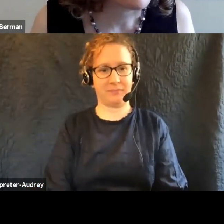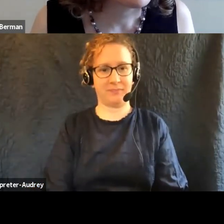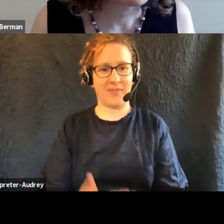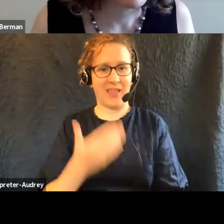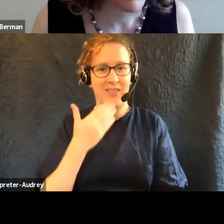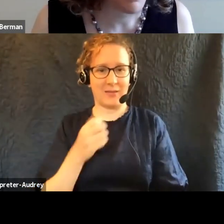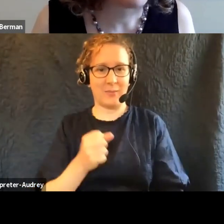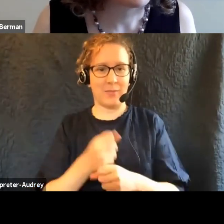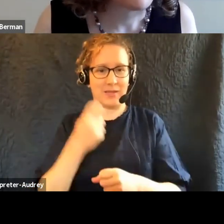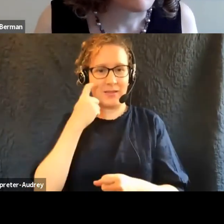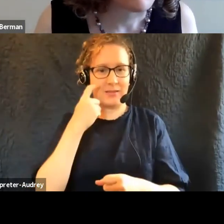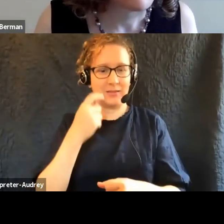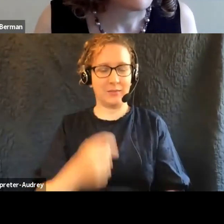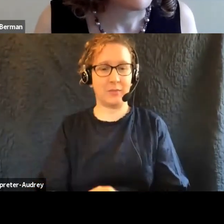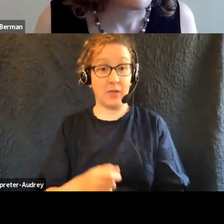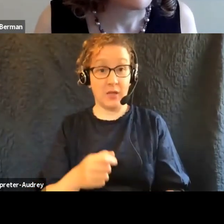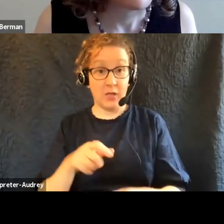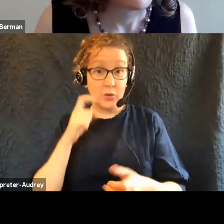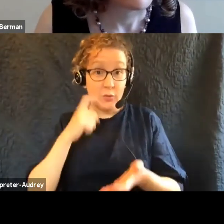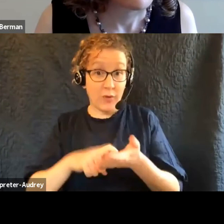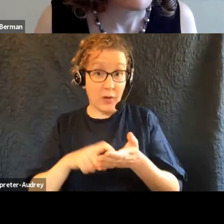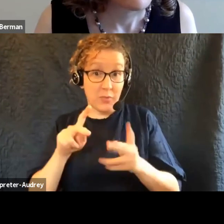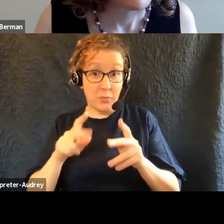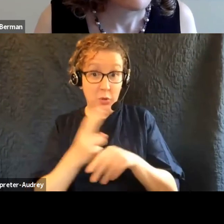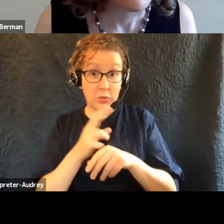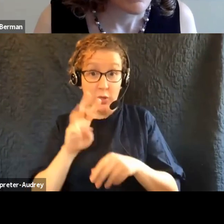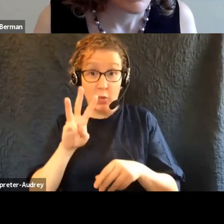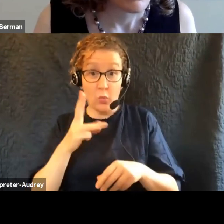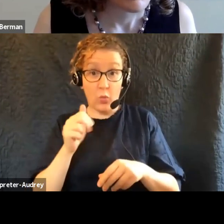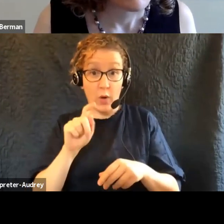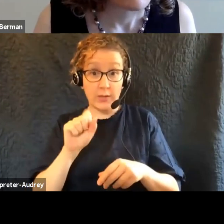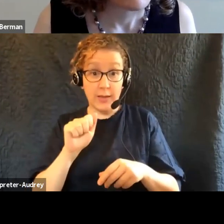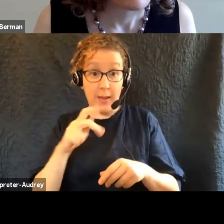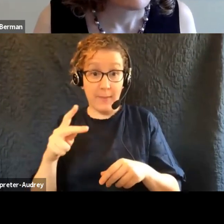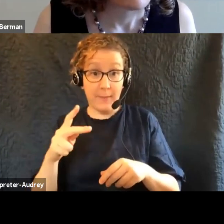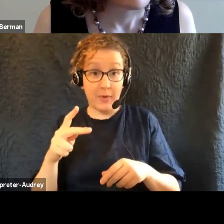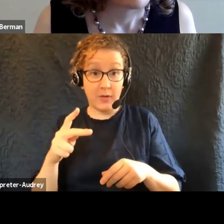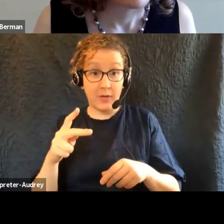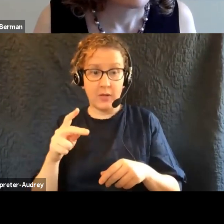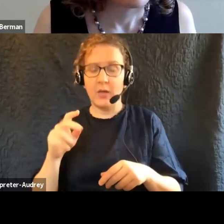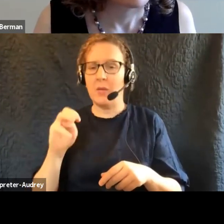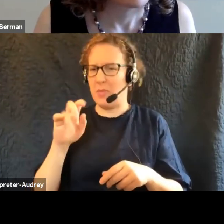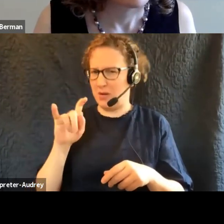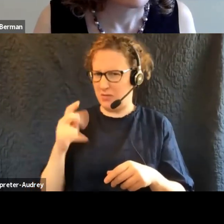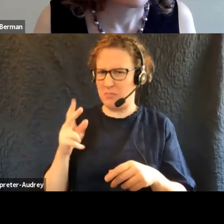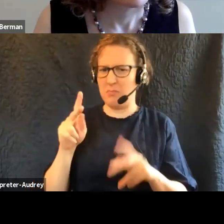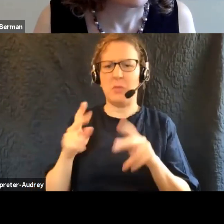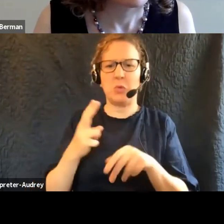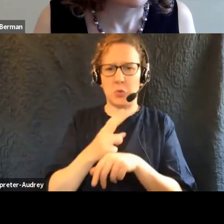Do you find a lot of people are using WhatsApp? Yes, people do use WhatsApp a lot, as well.